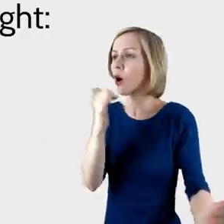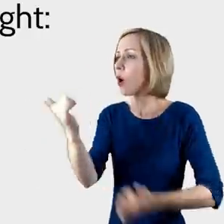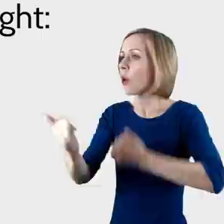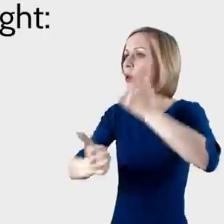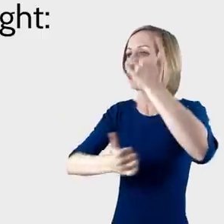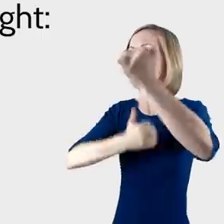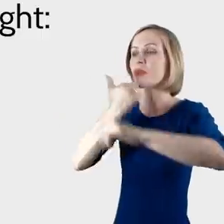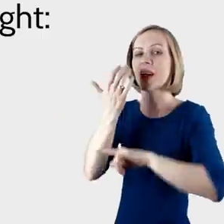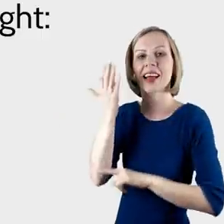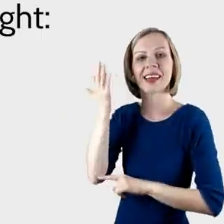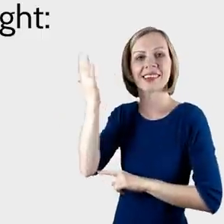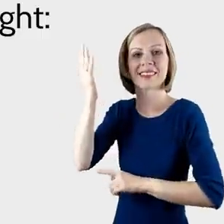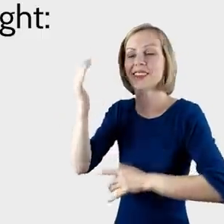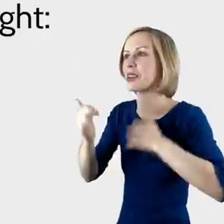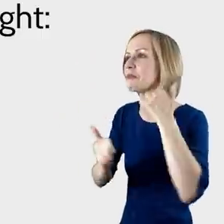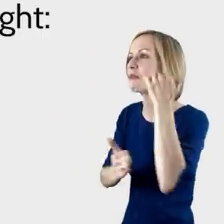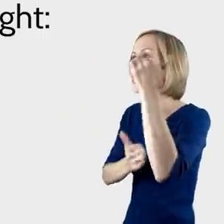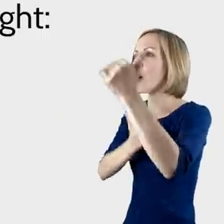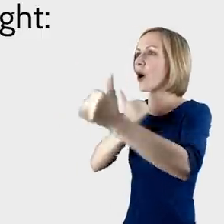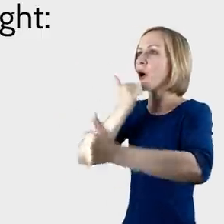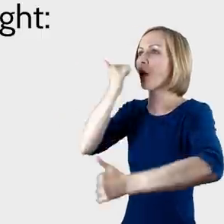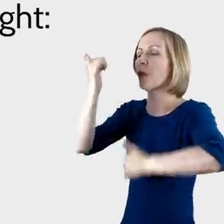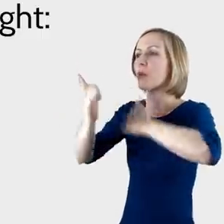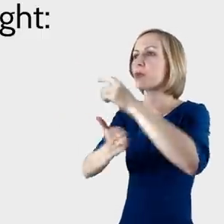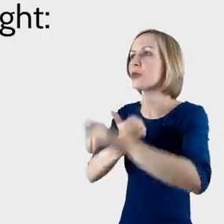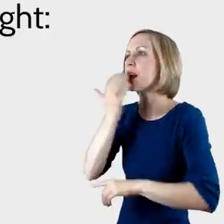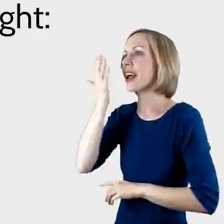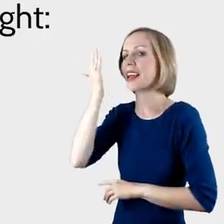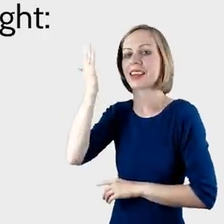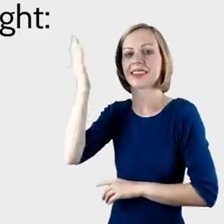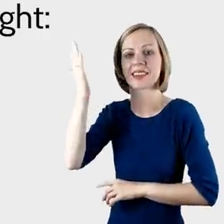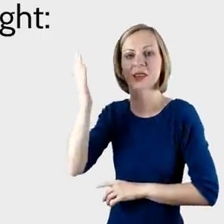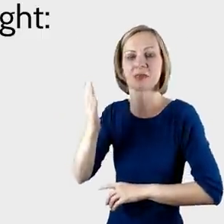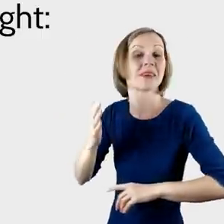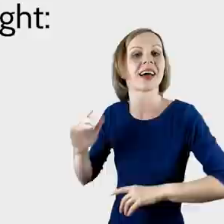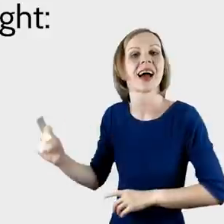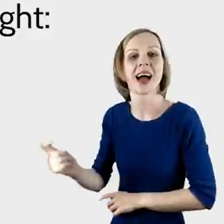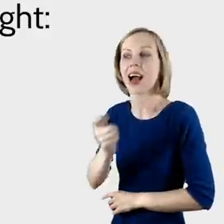O praise him, O praise him